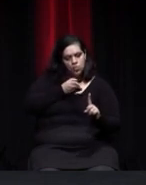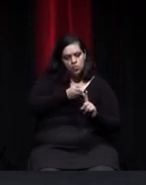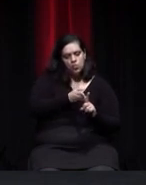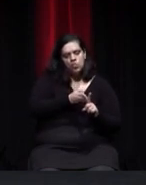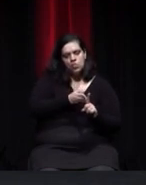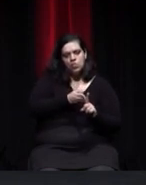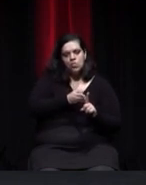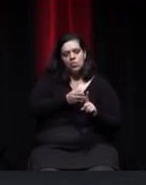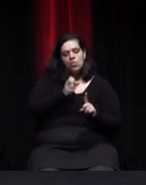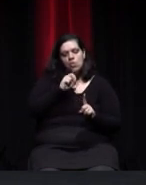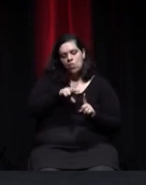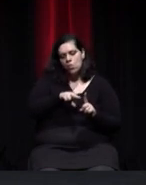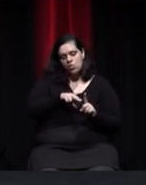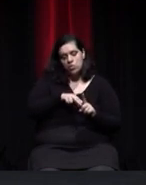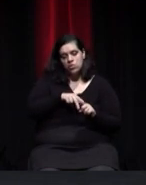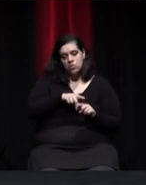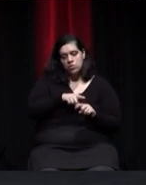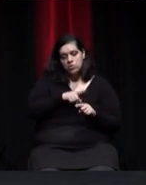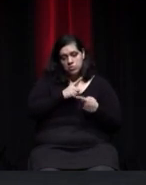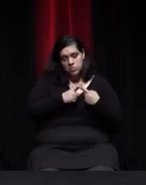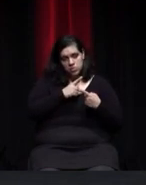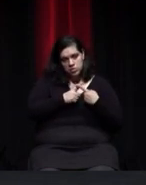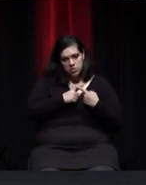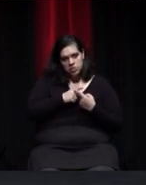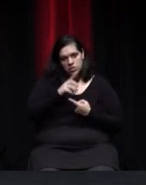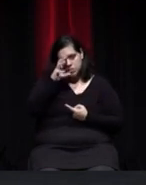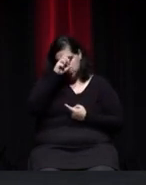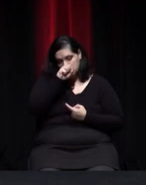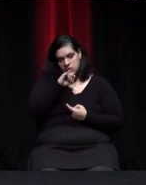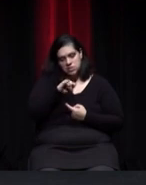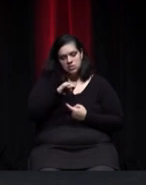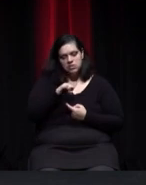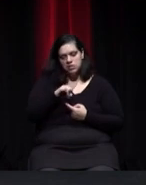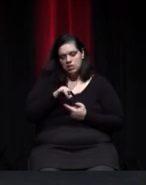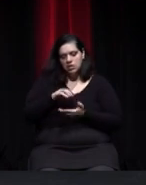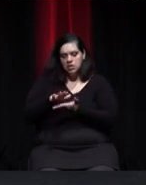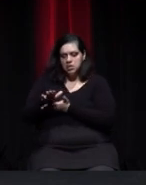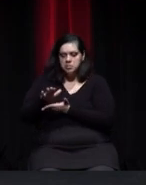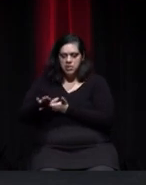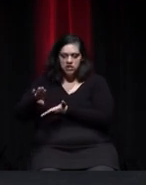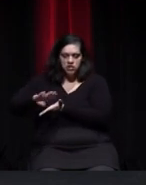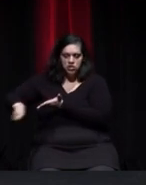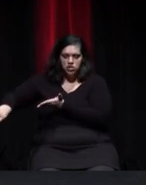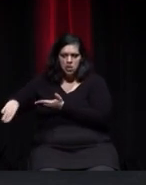If I took the press away from here, I could put instead what's the role of the university,